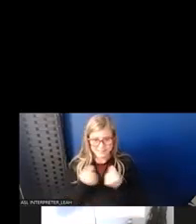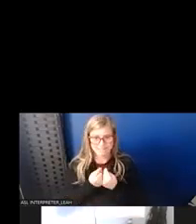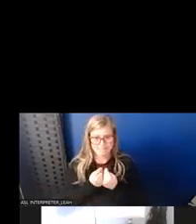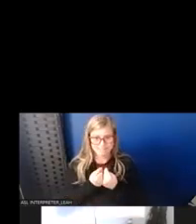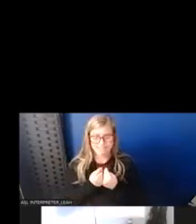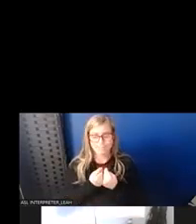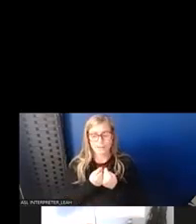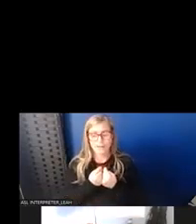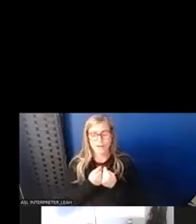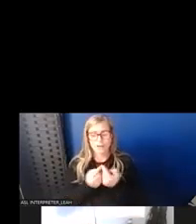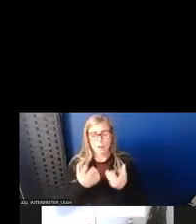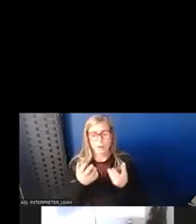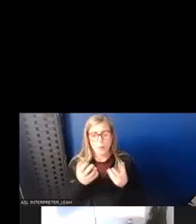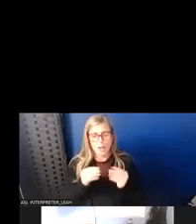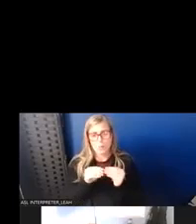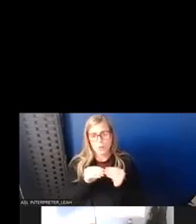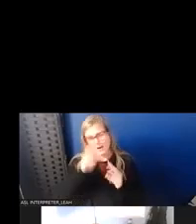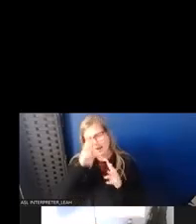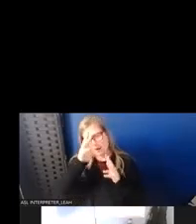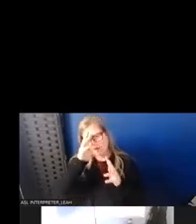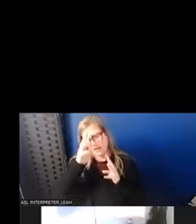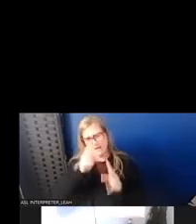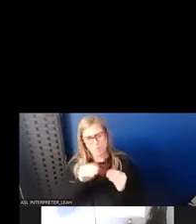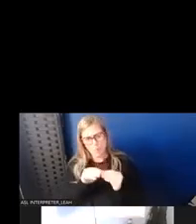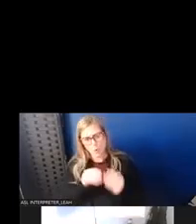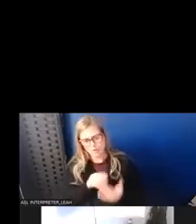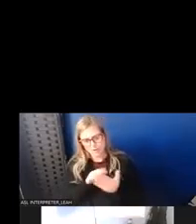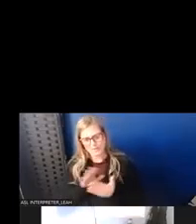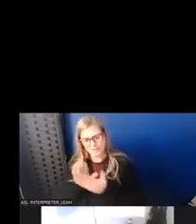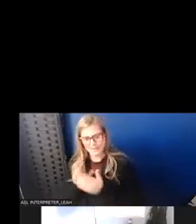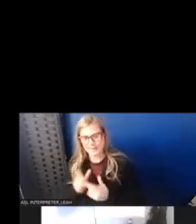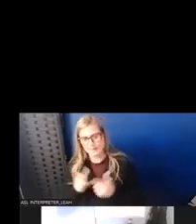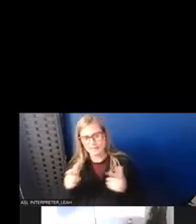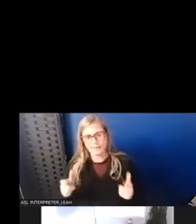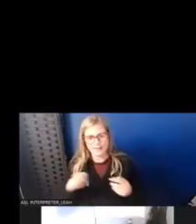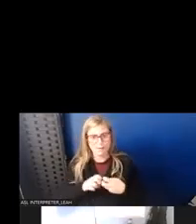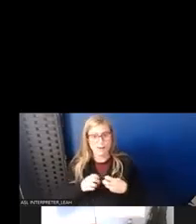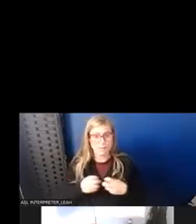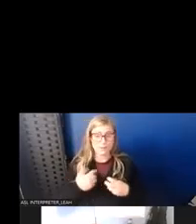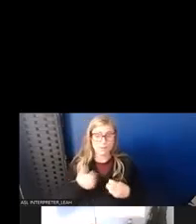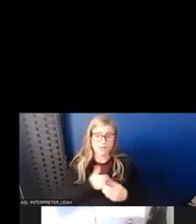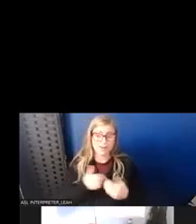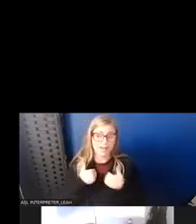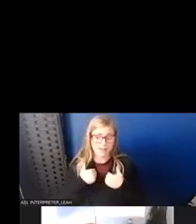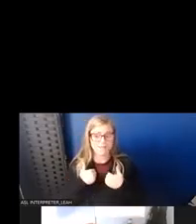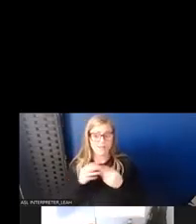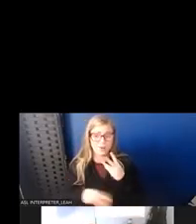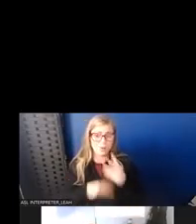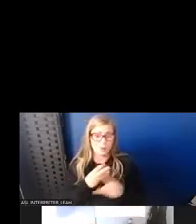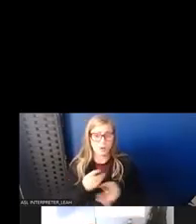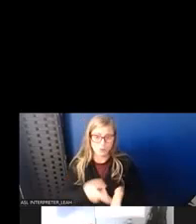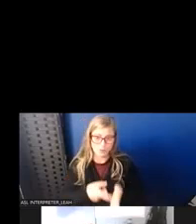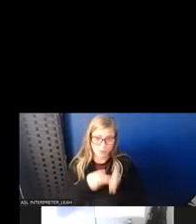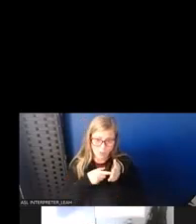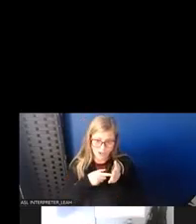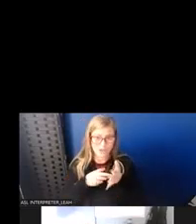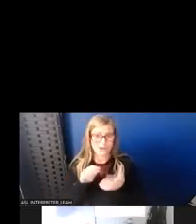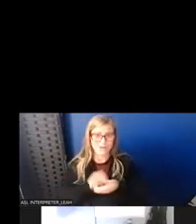innovative, really addressing these big problems that we have in the world that require the collaboration and knowledge and